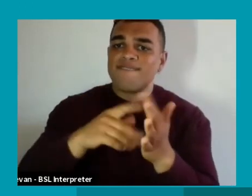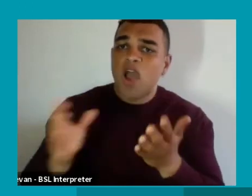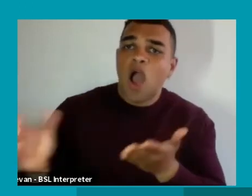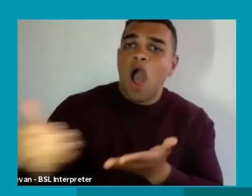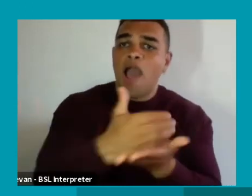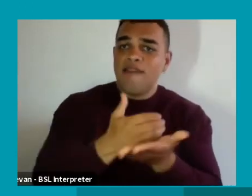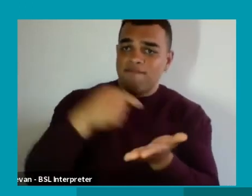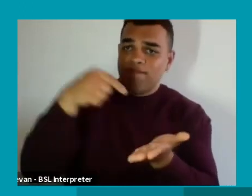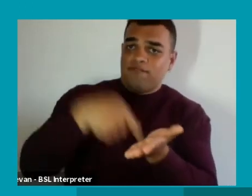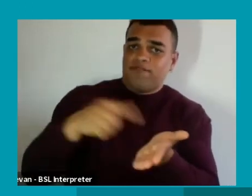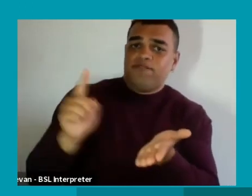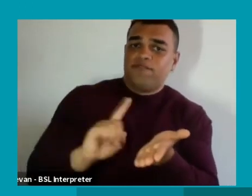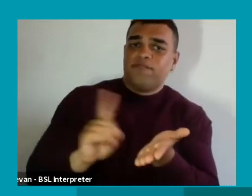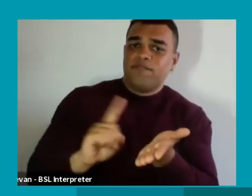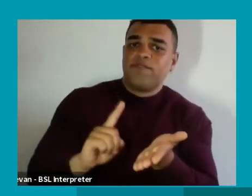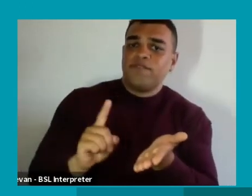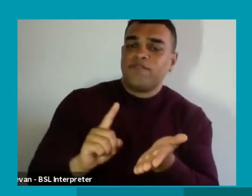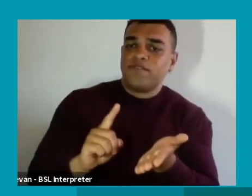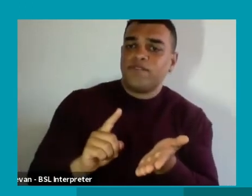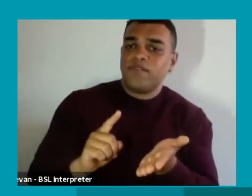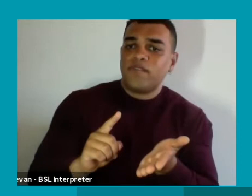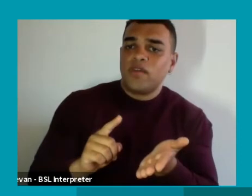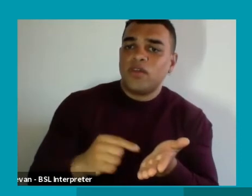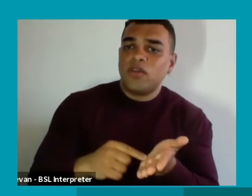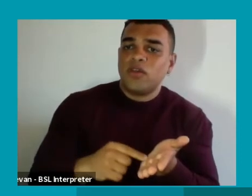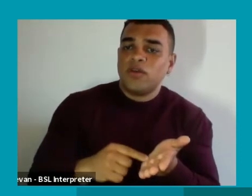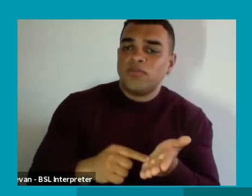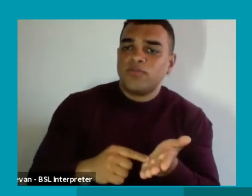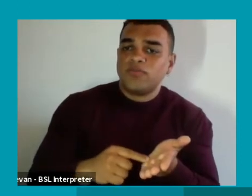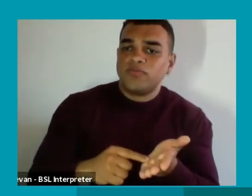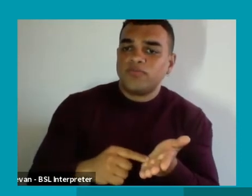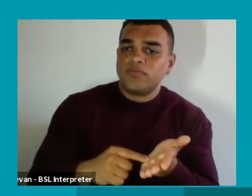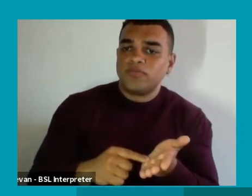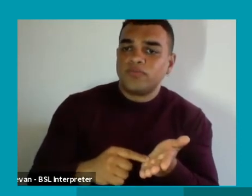content on everything related to job search, CV mock interviews applications.